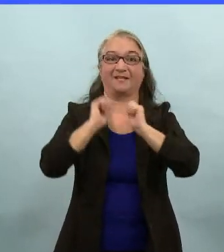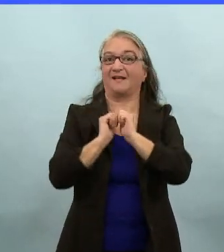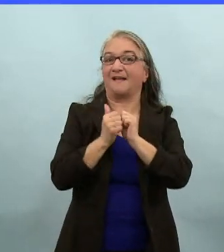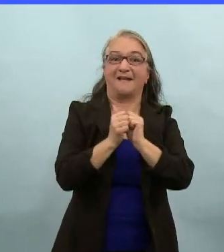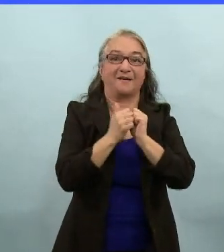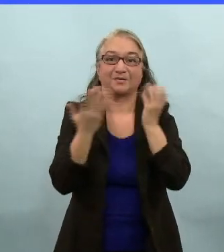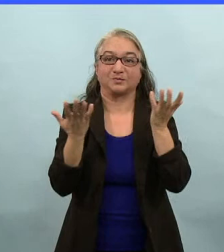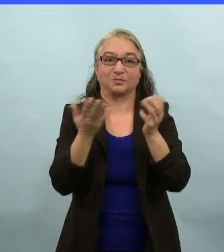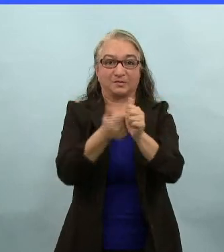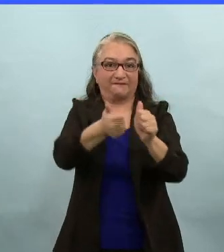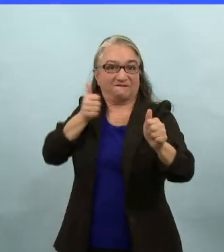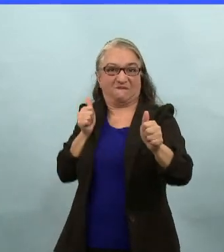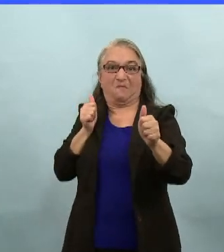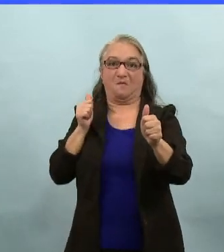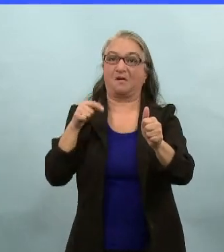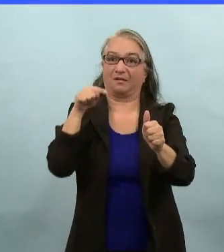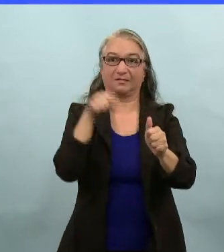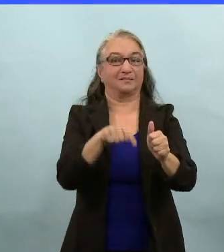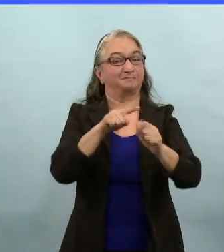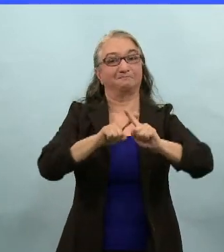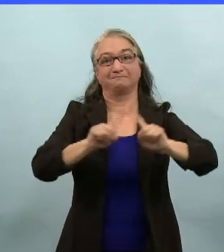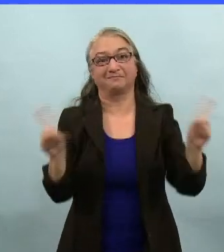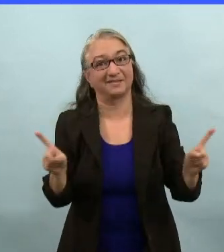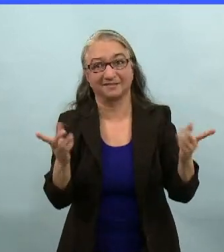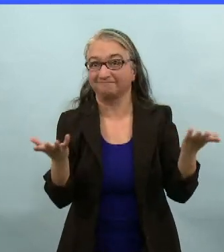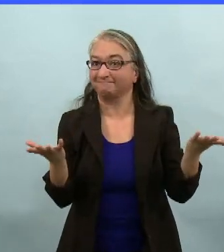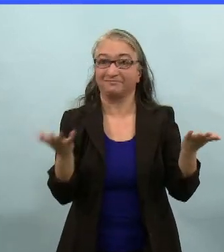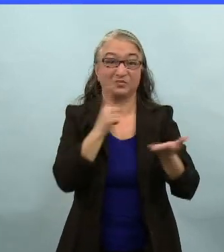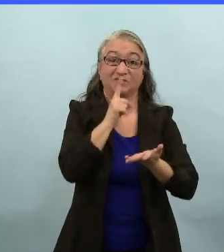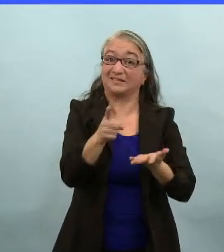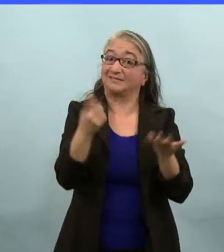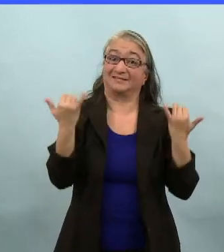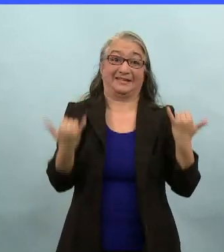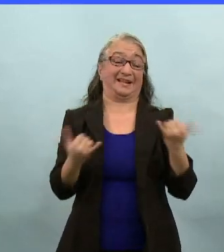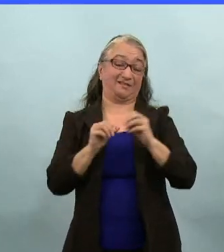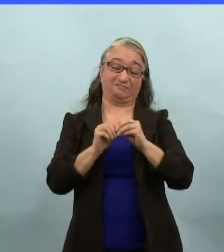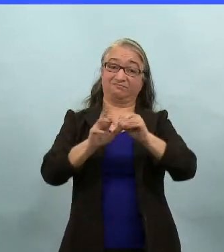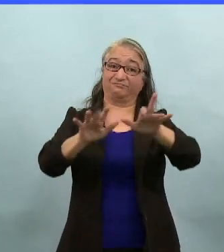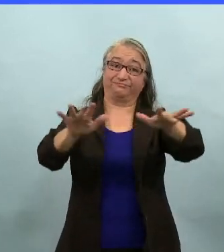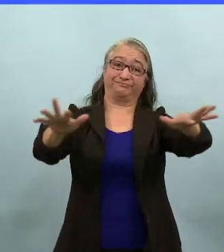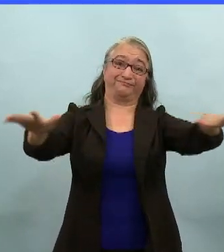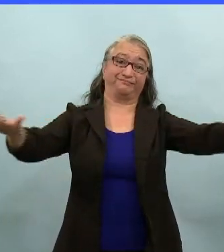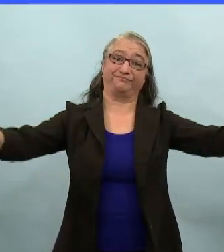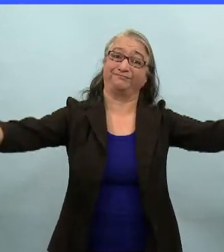to manage cases at the individual level we have to focus on managing the risk at the community level